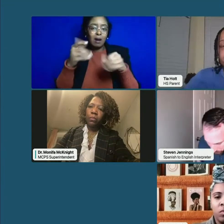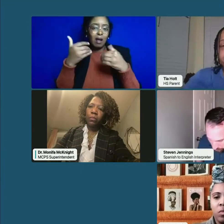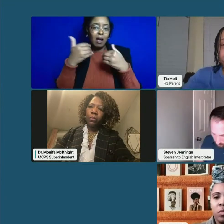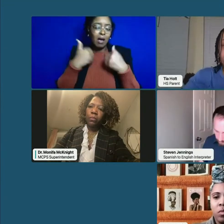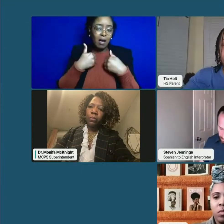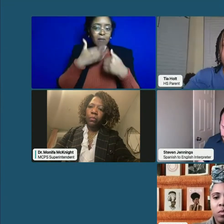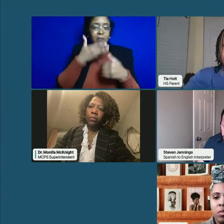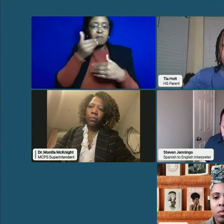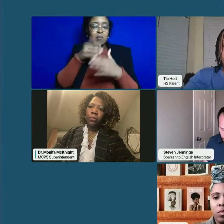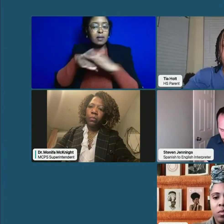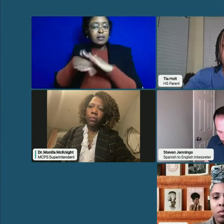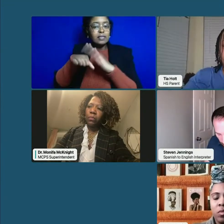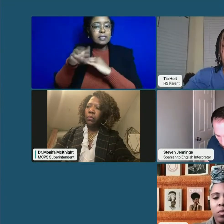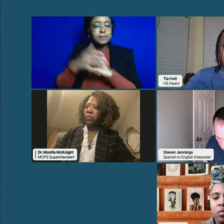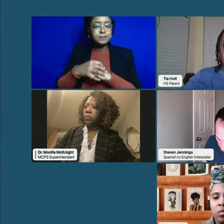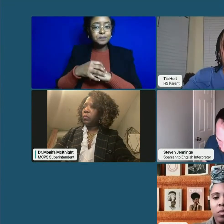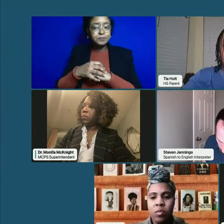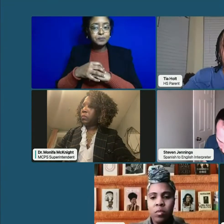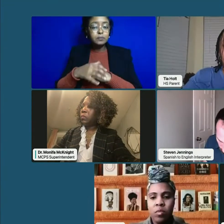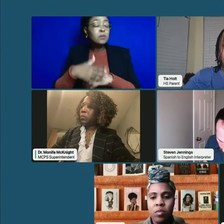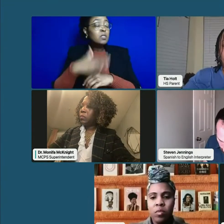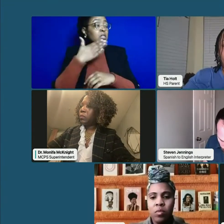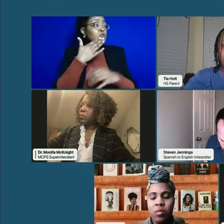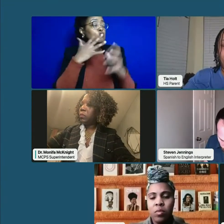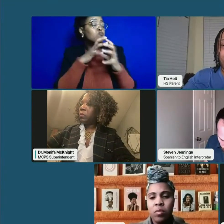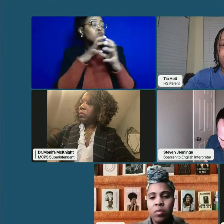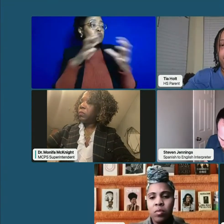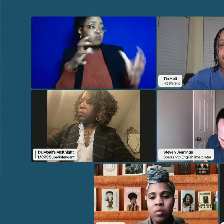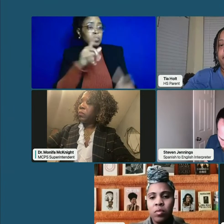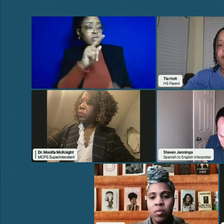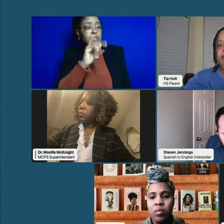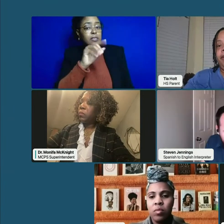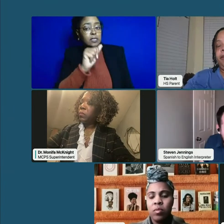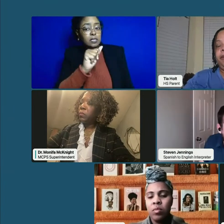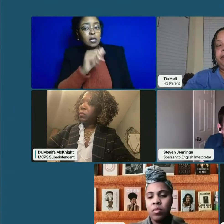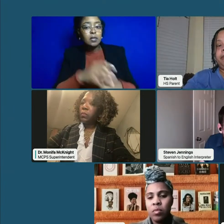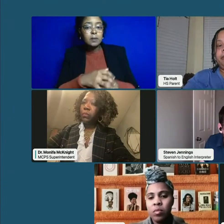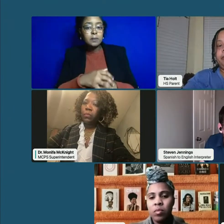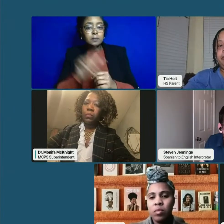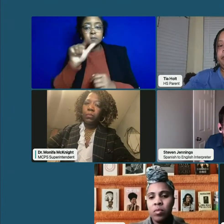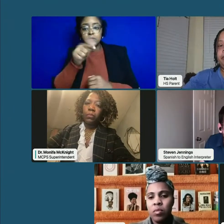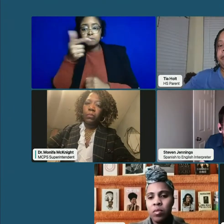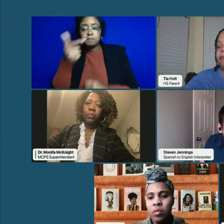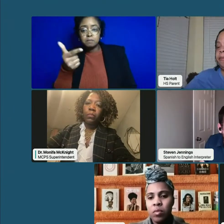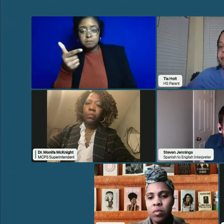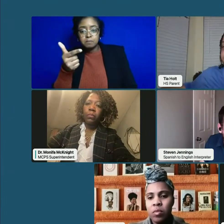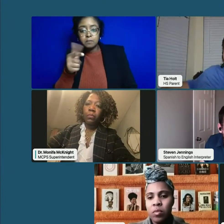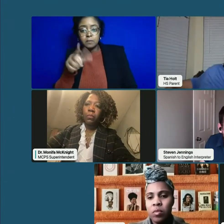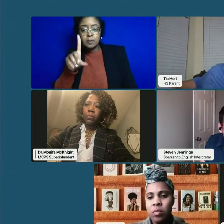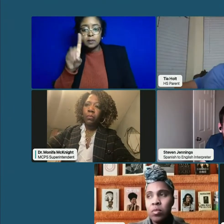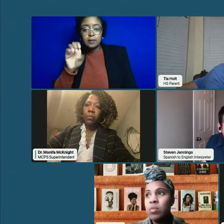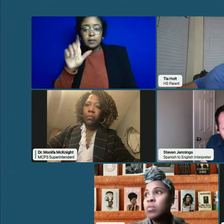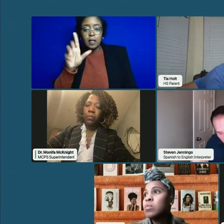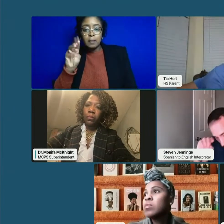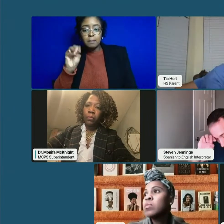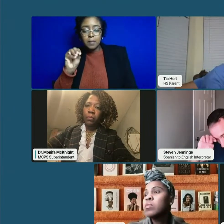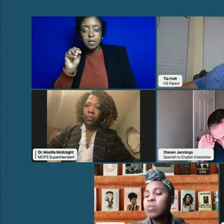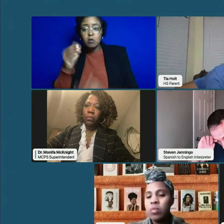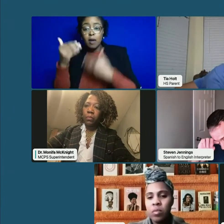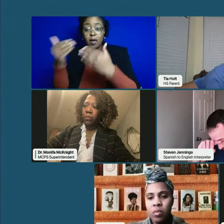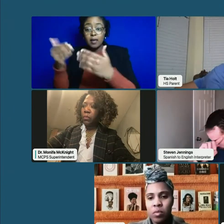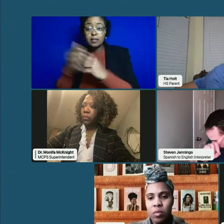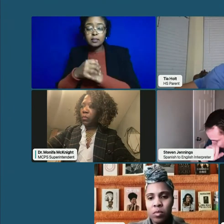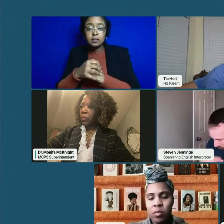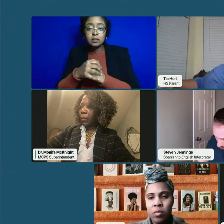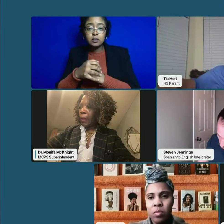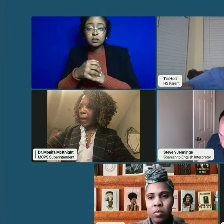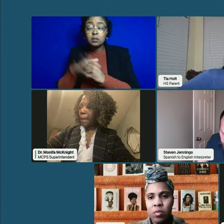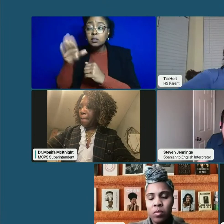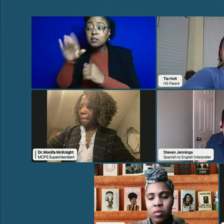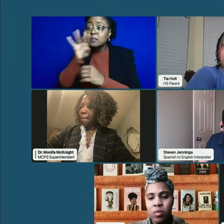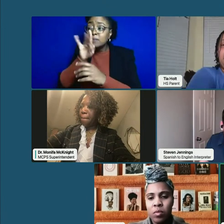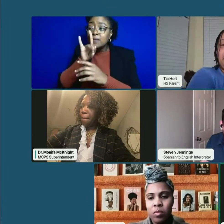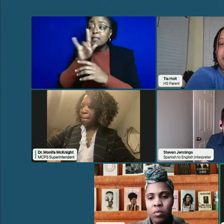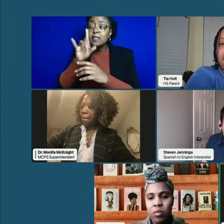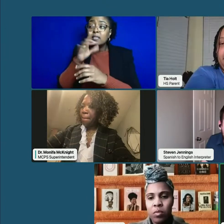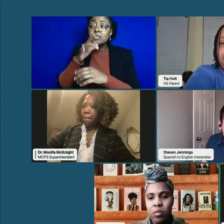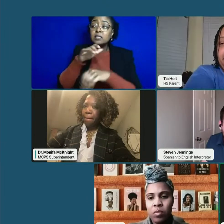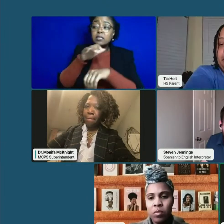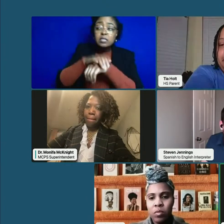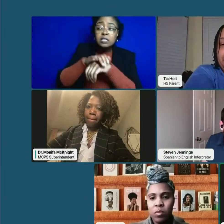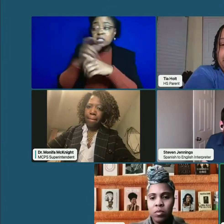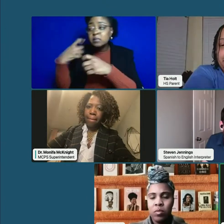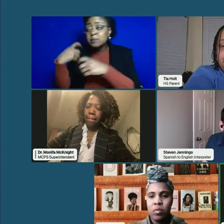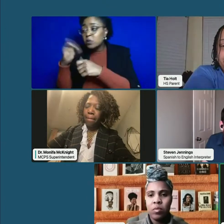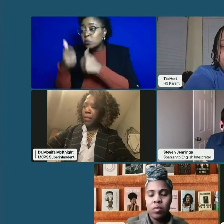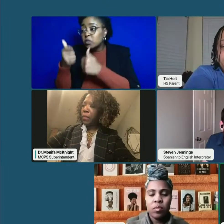attainable. Thank you very much